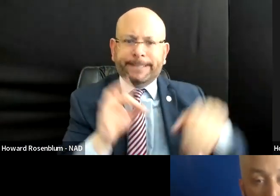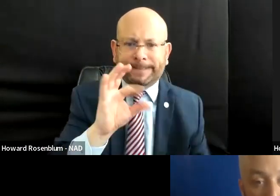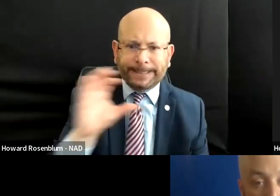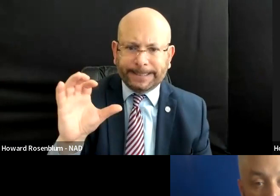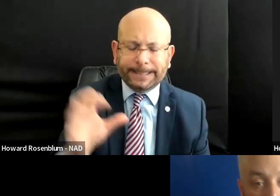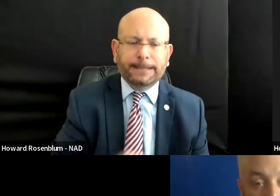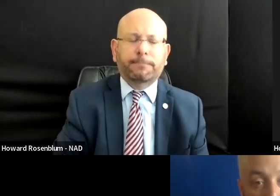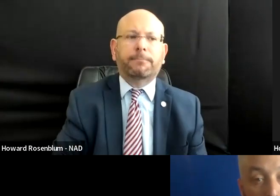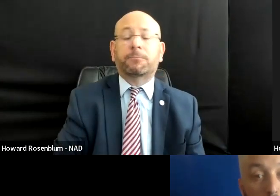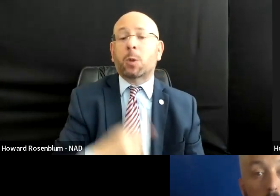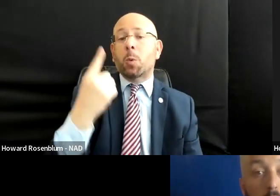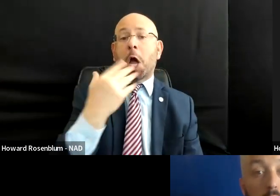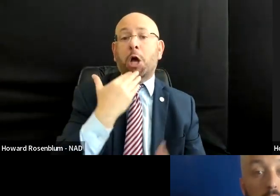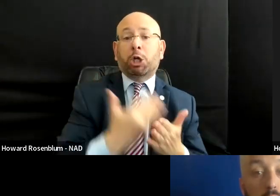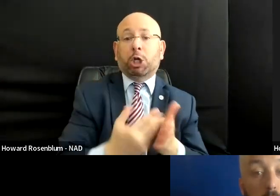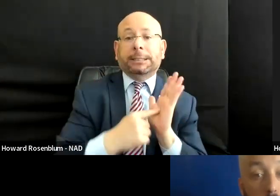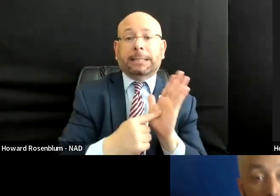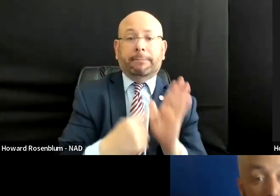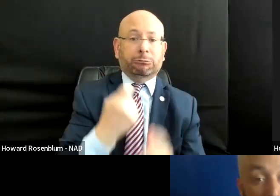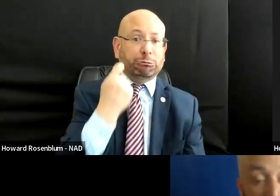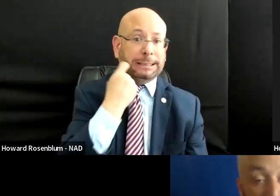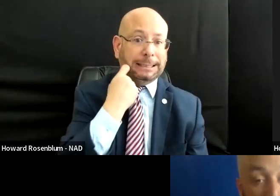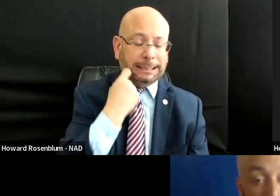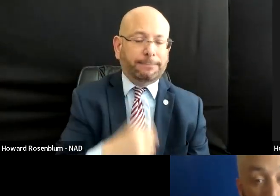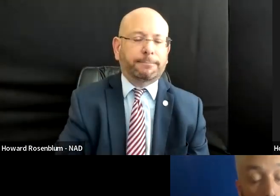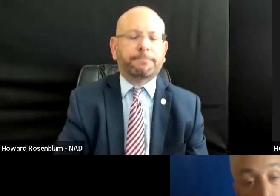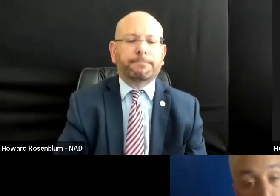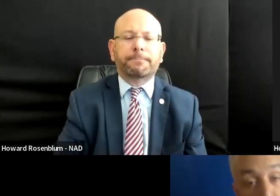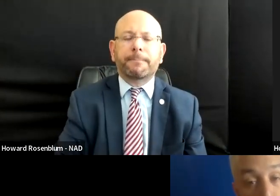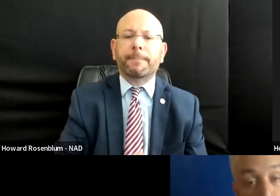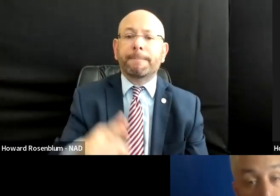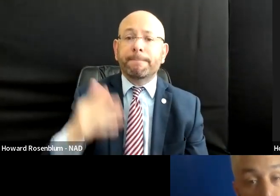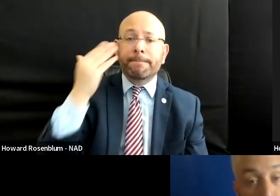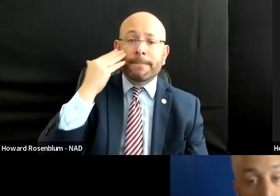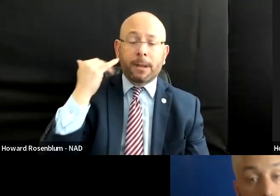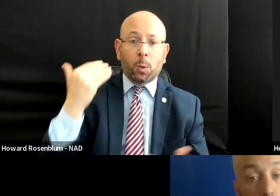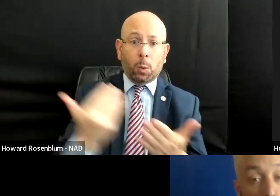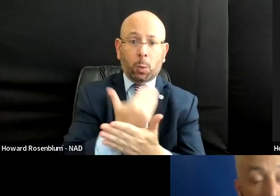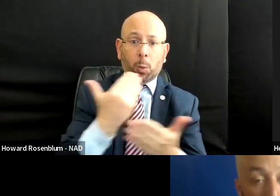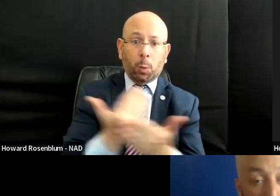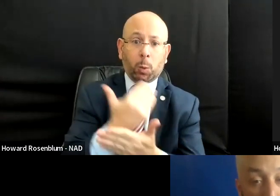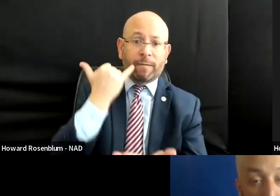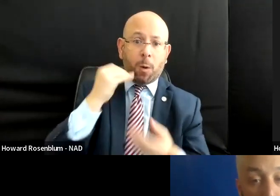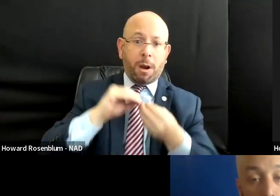speaking on behalf of the Deaf and hard of hearing community and all other groups of Deaf organizations as well, all of us work